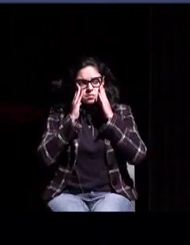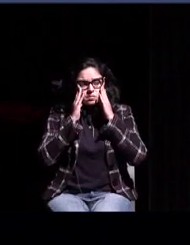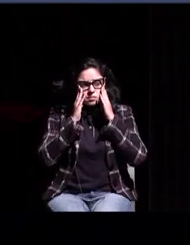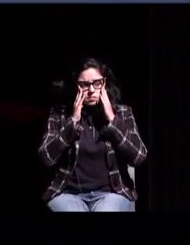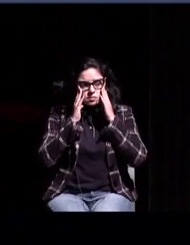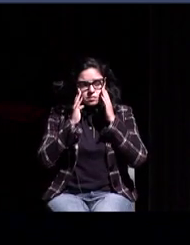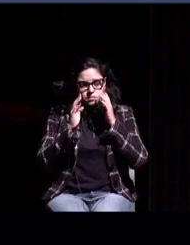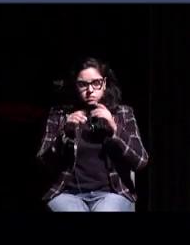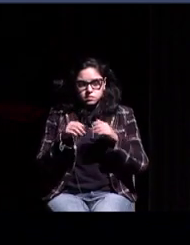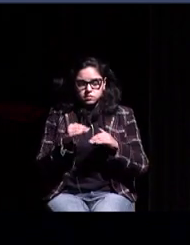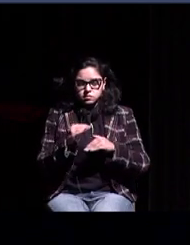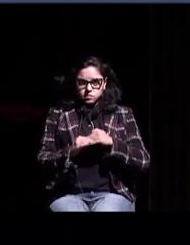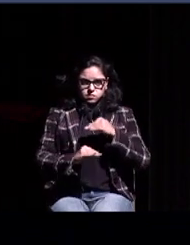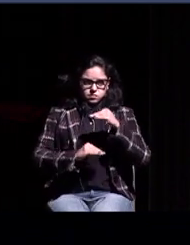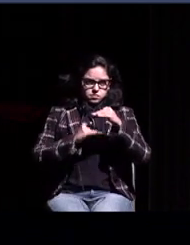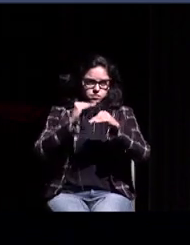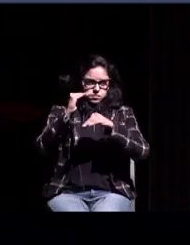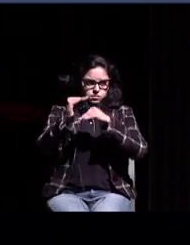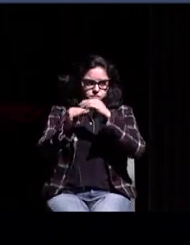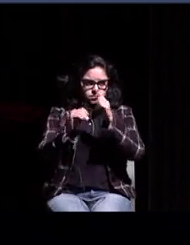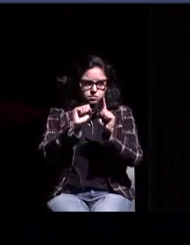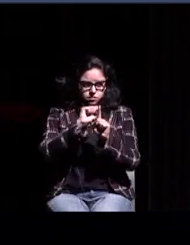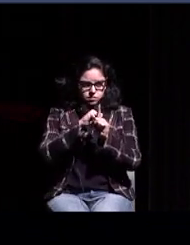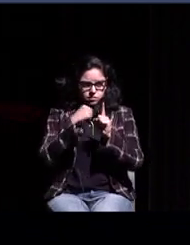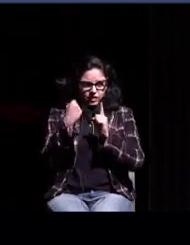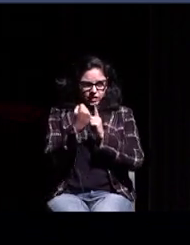The social and historical development and